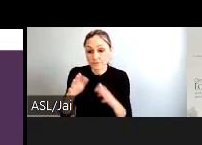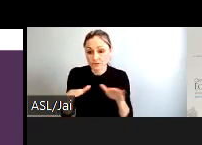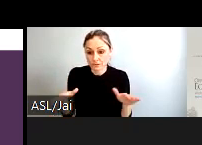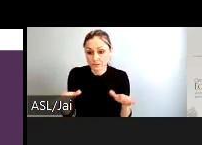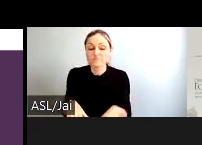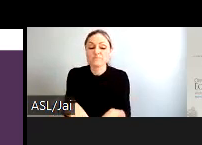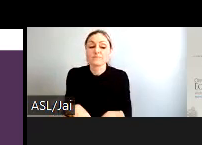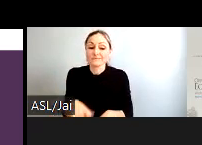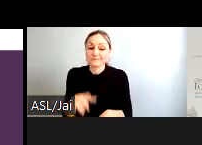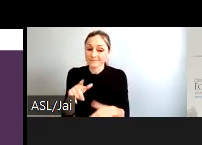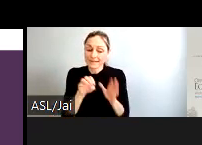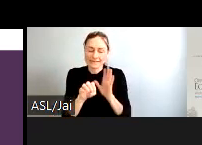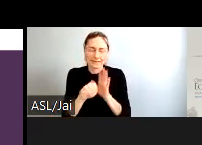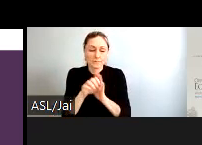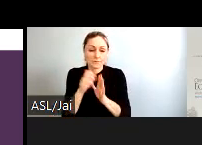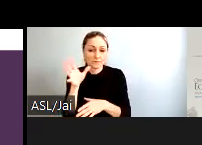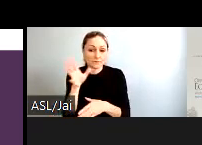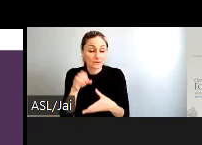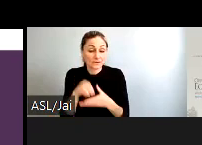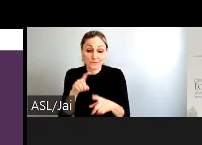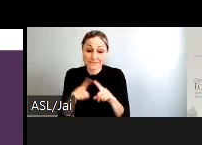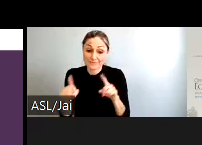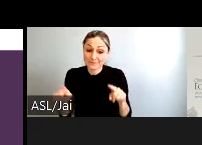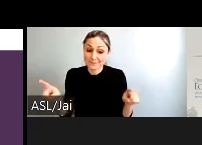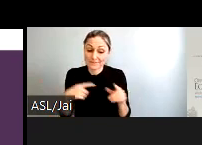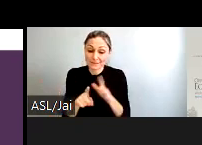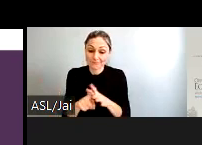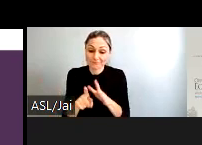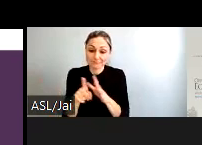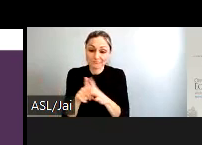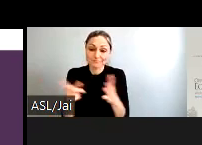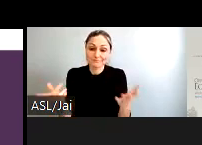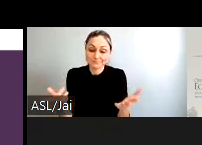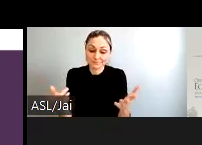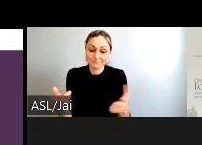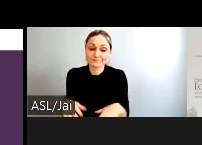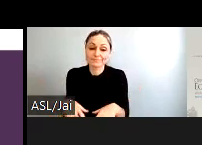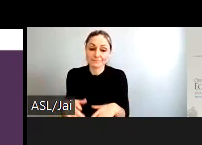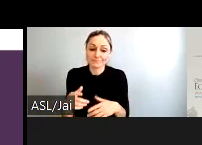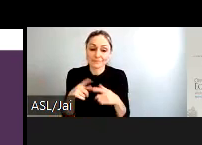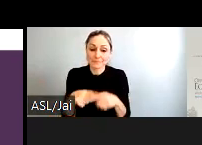This does not include differences that could arise in travel to drop and pick up children.